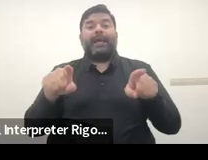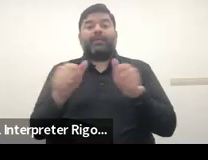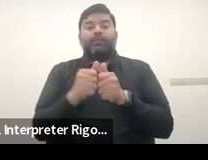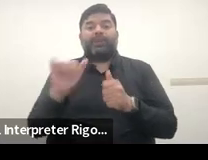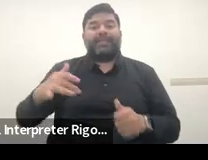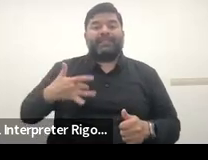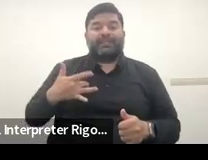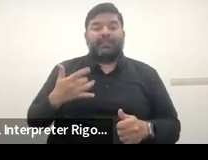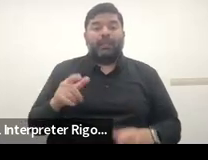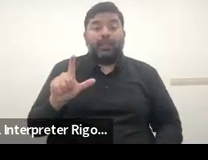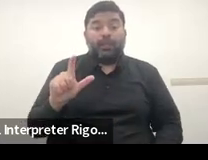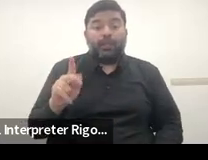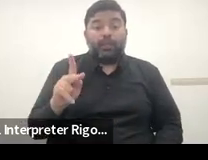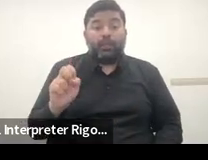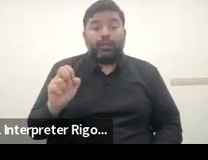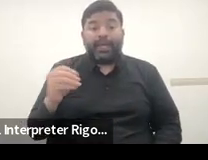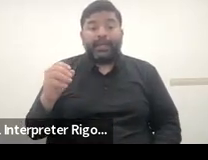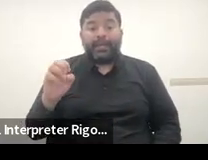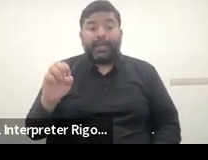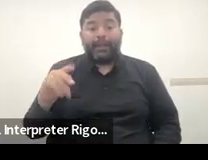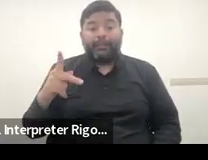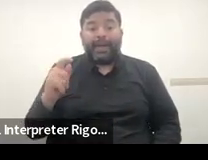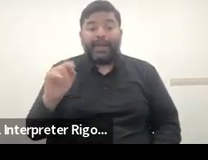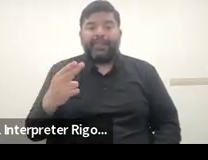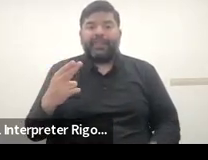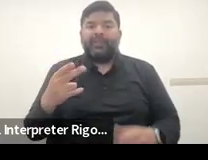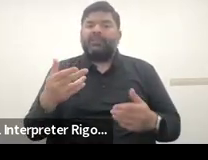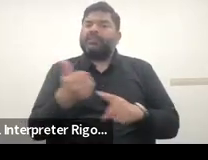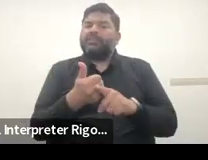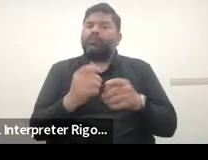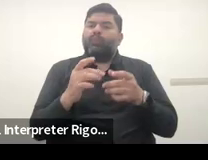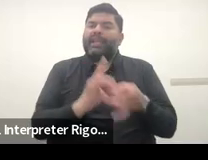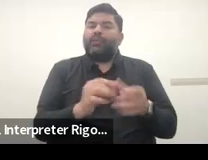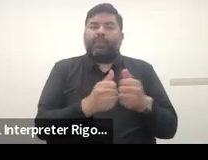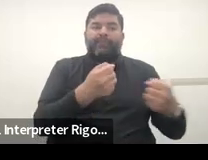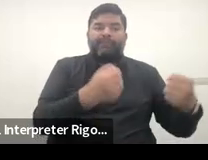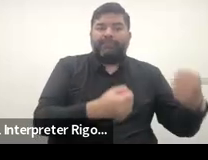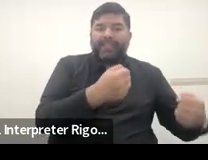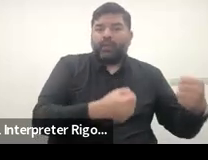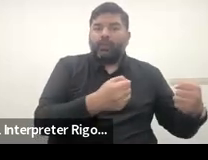contains features like "related to vehicles" or "related to being female" or something like that.